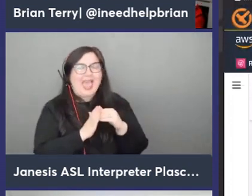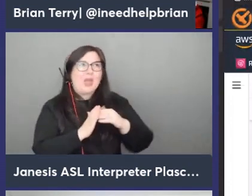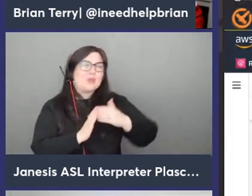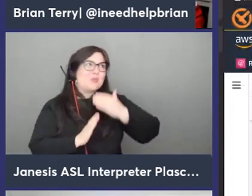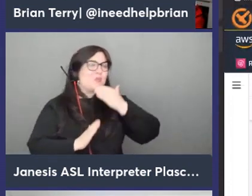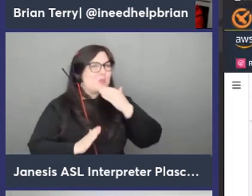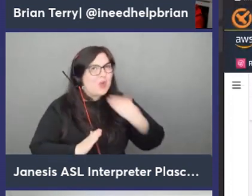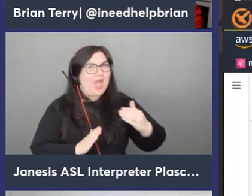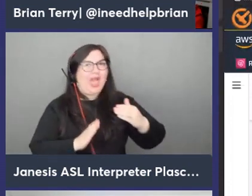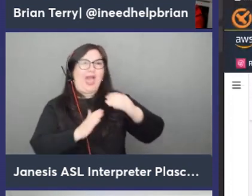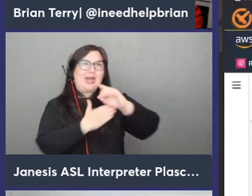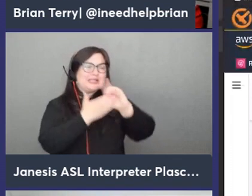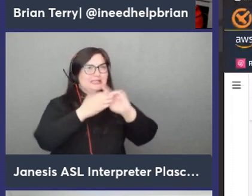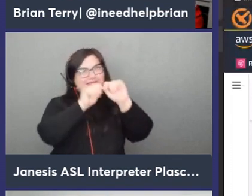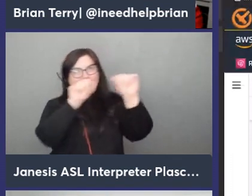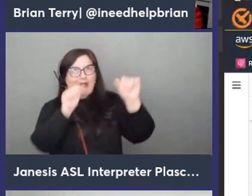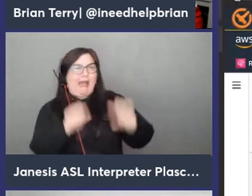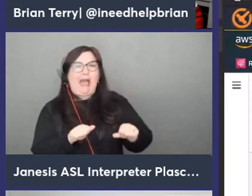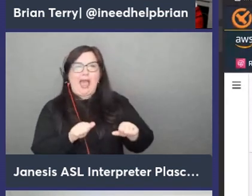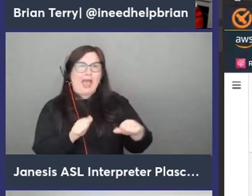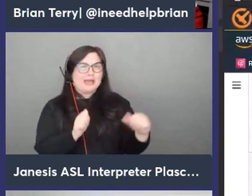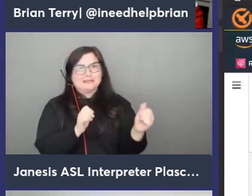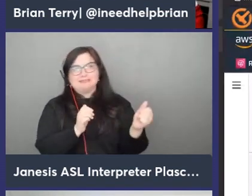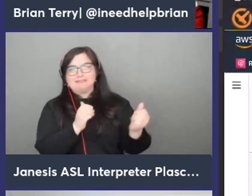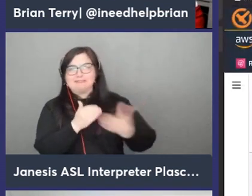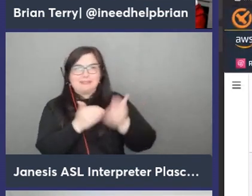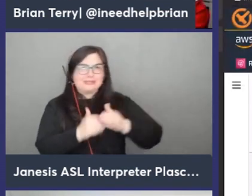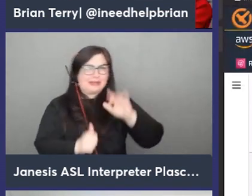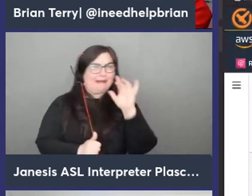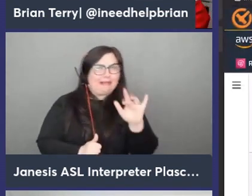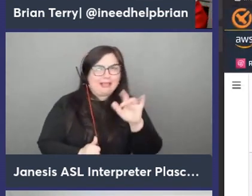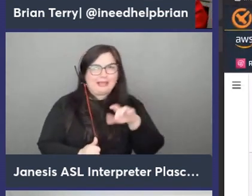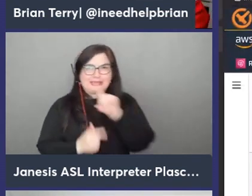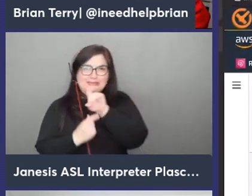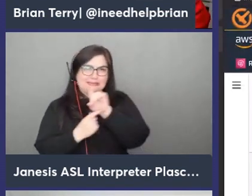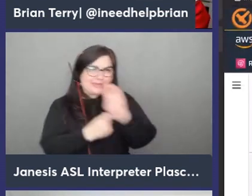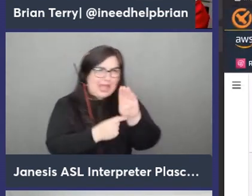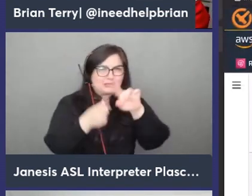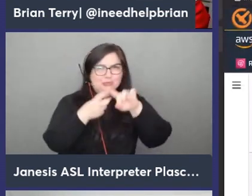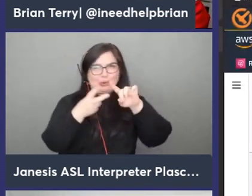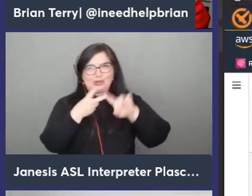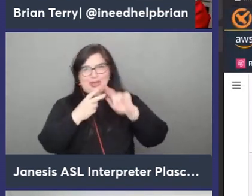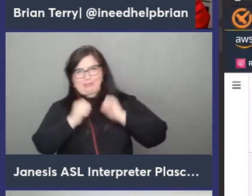With just pushin' a button, you got a dashboard, you got performance. It's just really awesome. And it's still new.